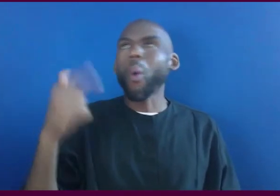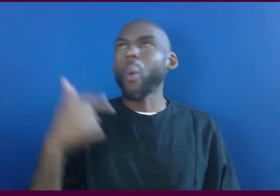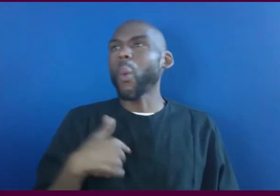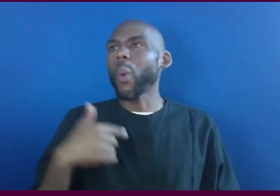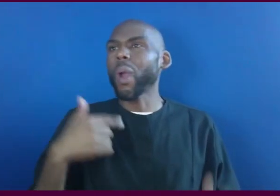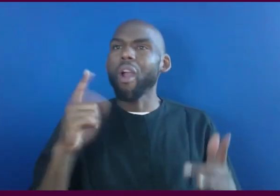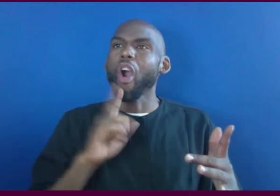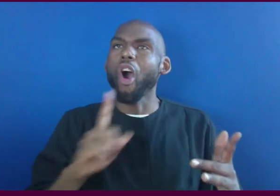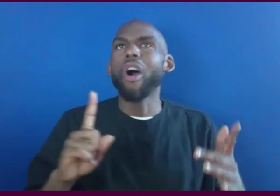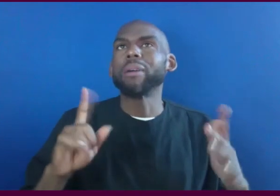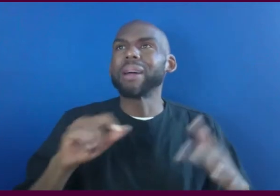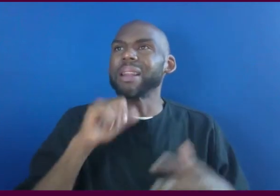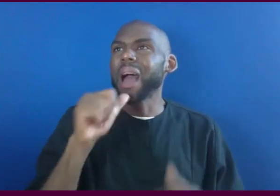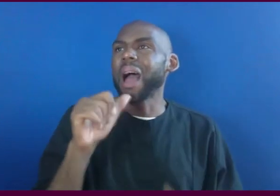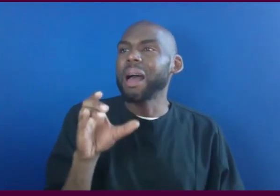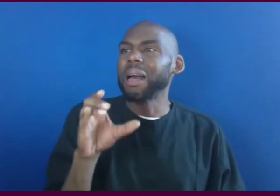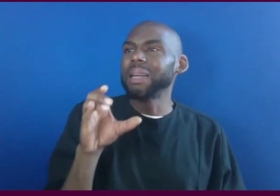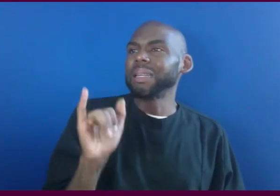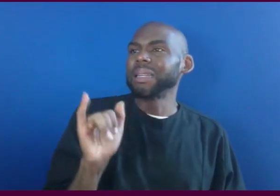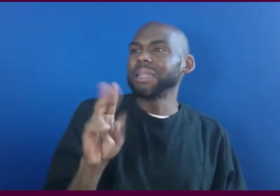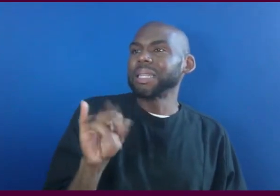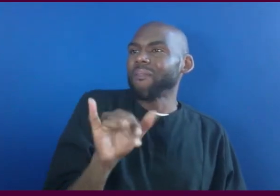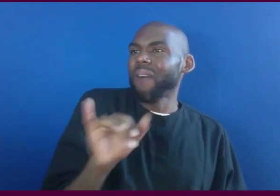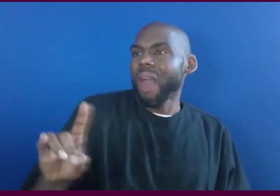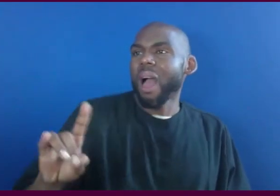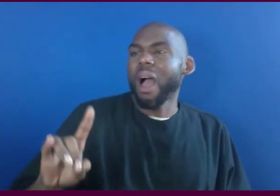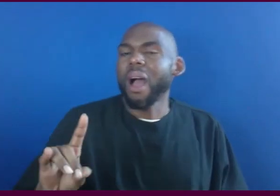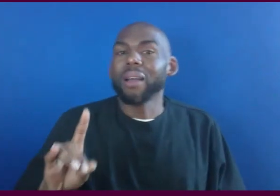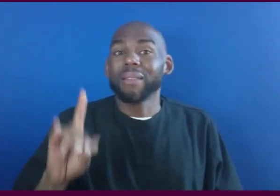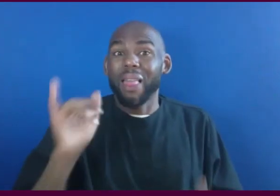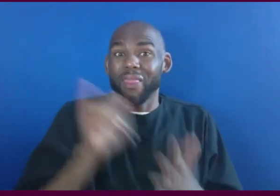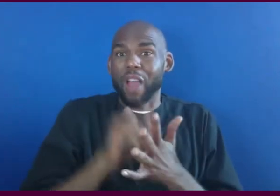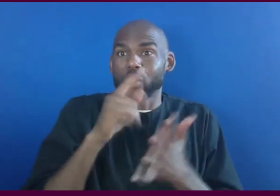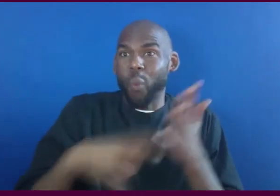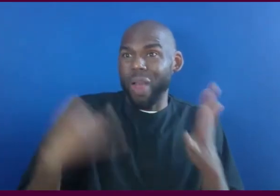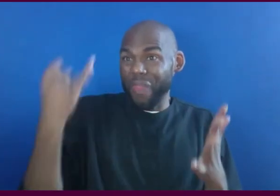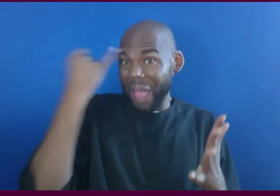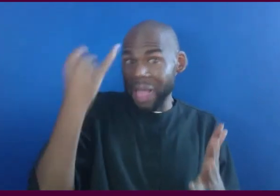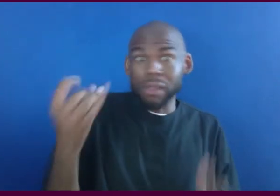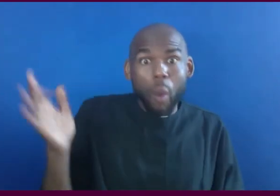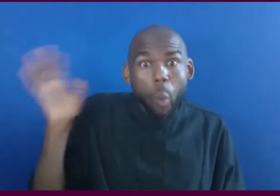to being uncivilized and this was what the notion was.